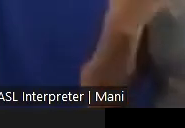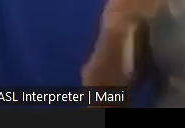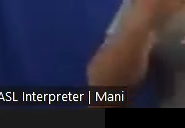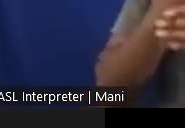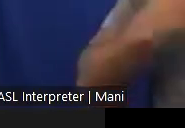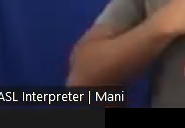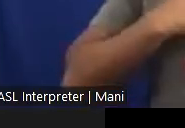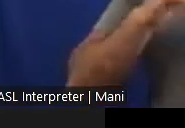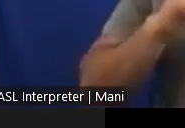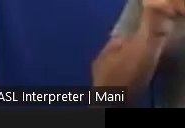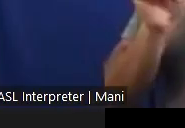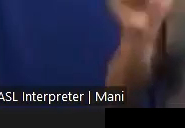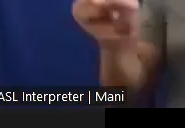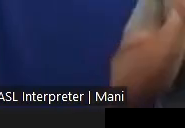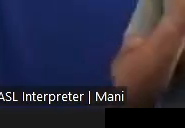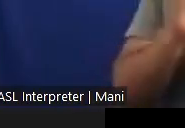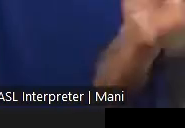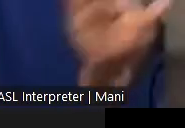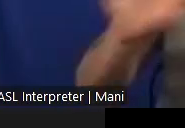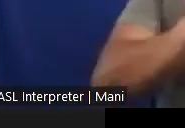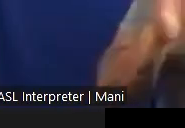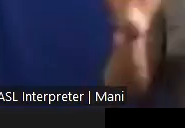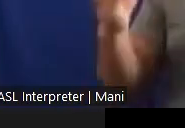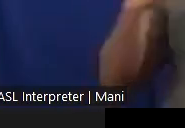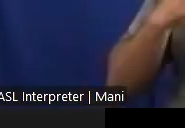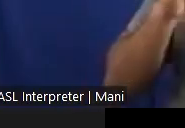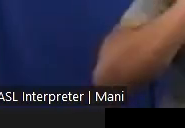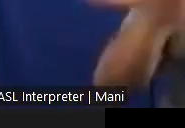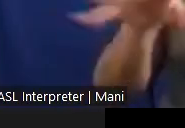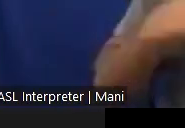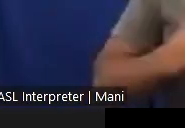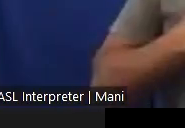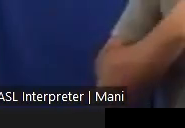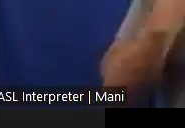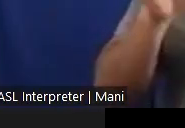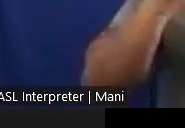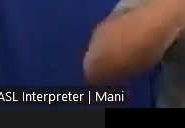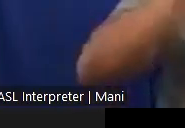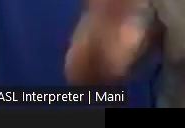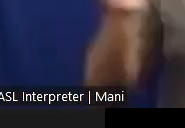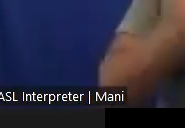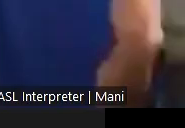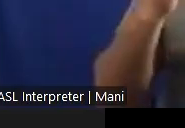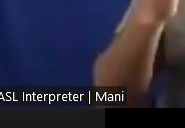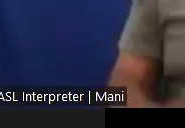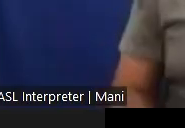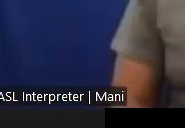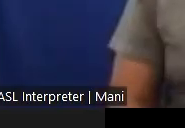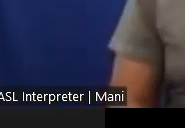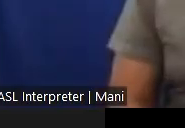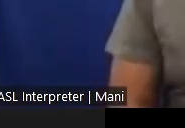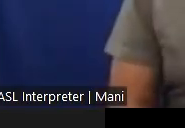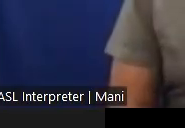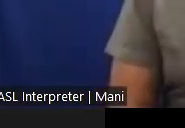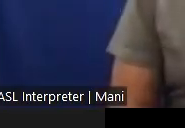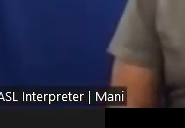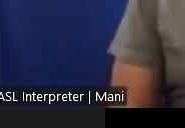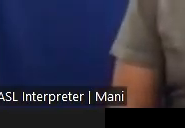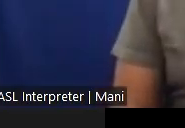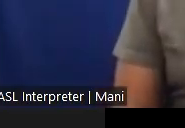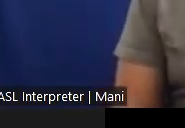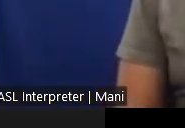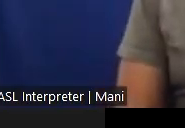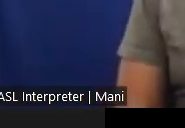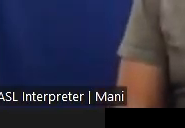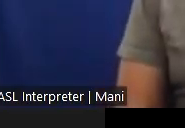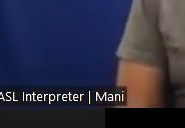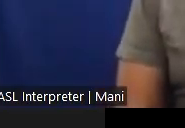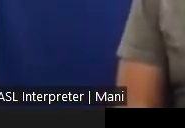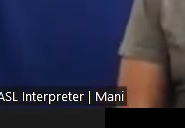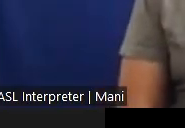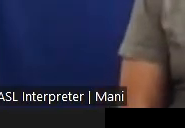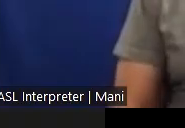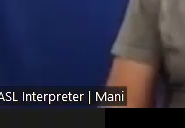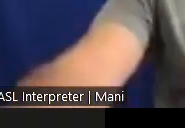But I'm happy to do that.